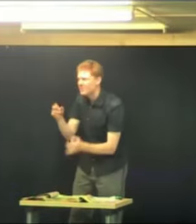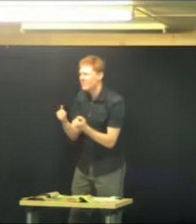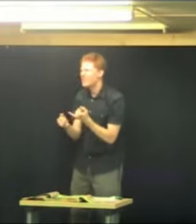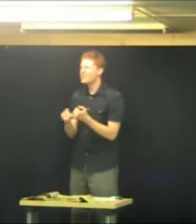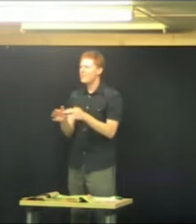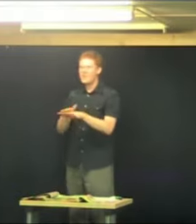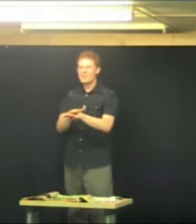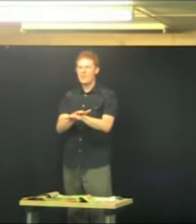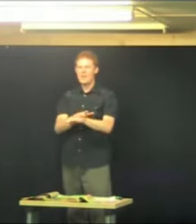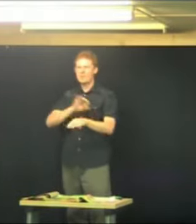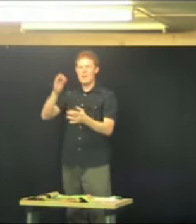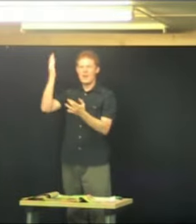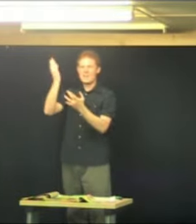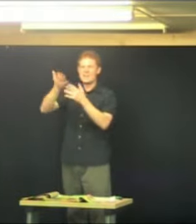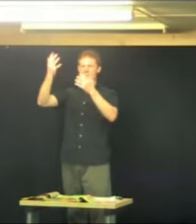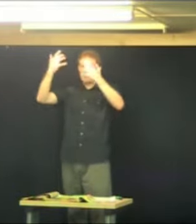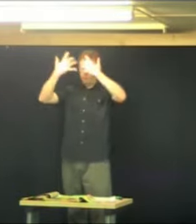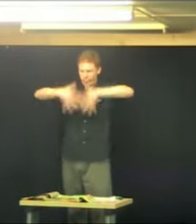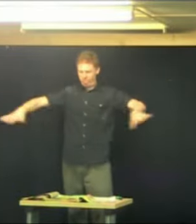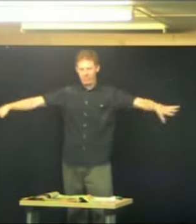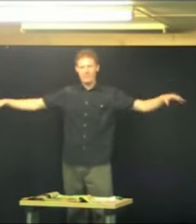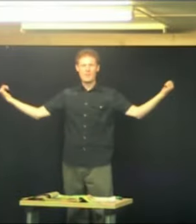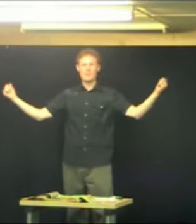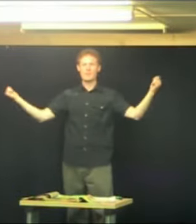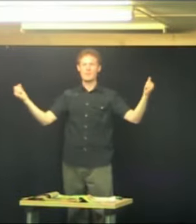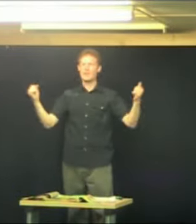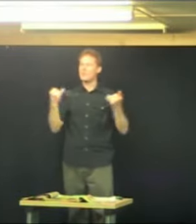As you see, it is a very slow process the relationship doesn't instantly end